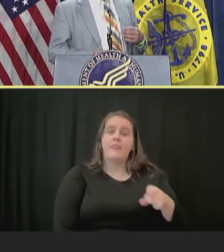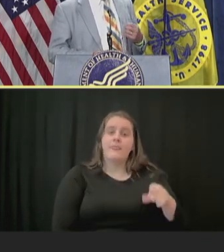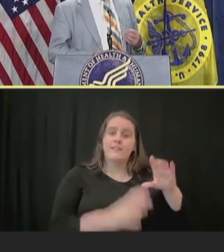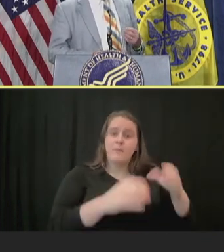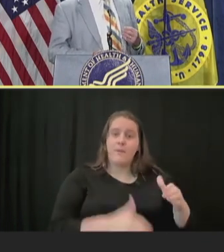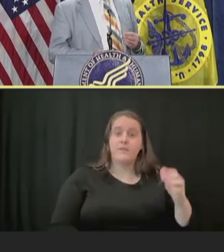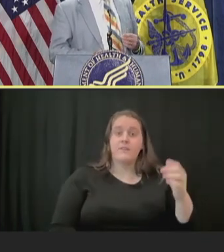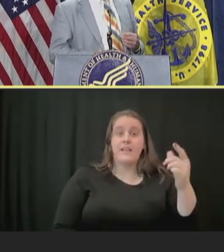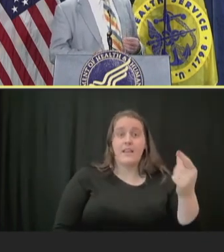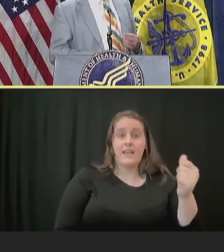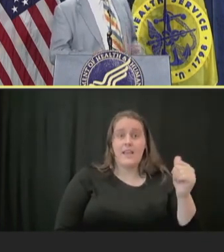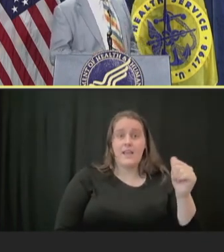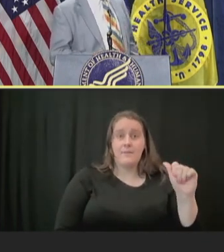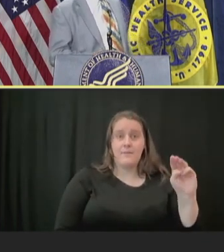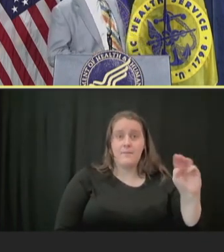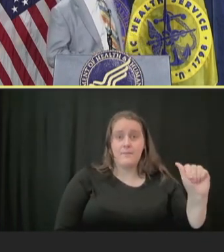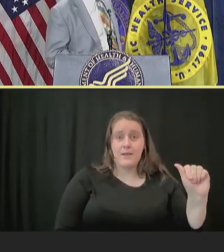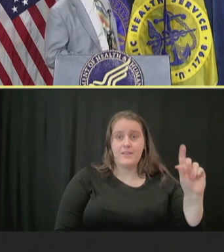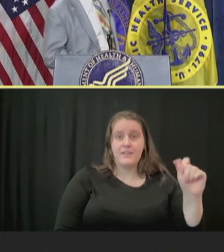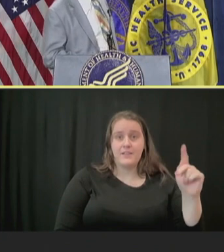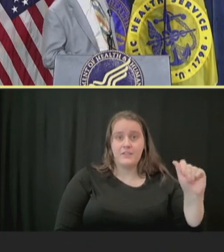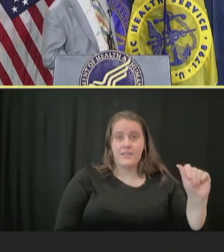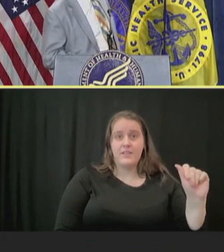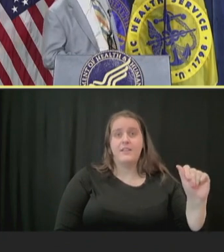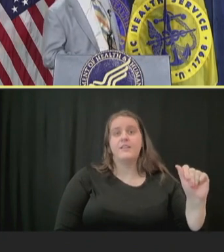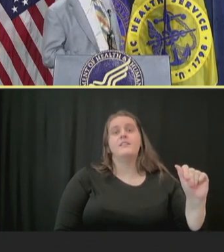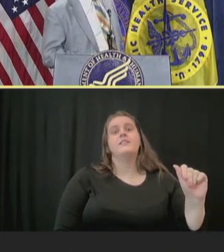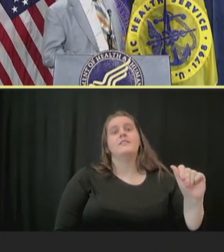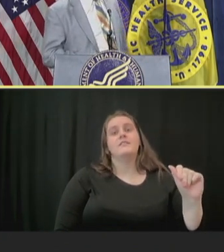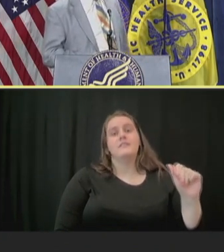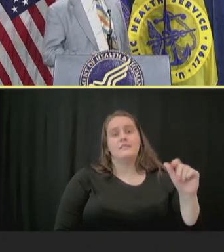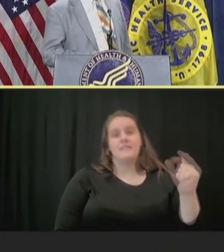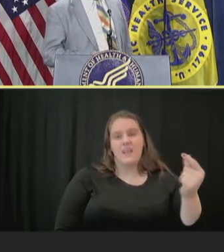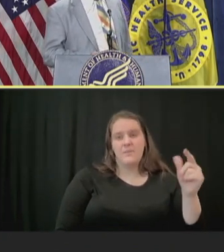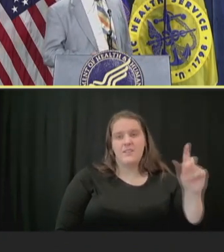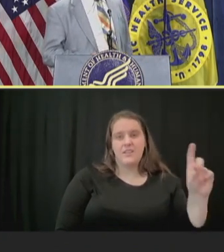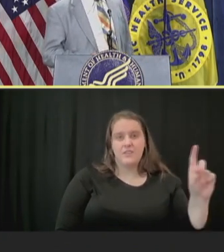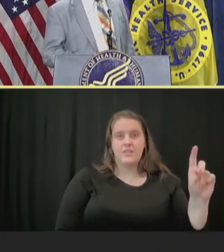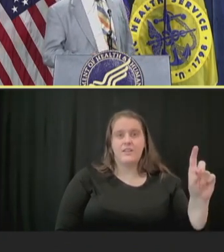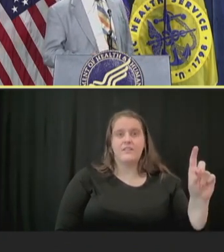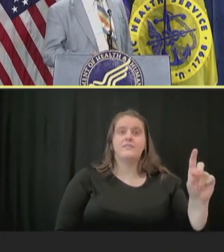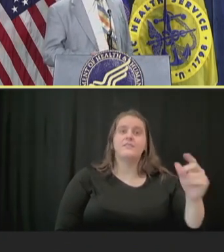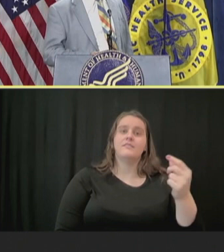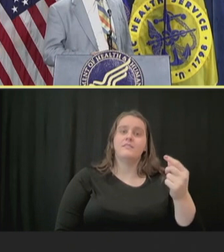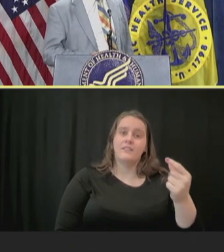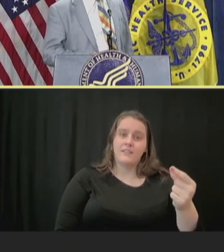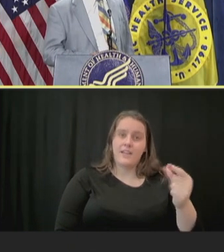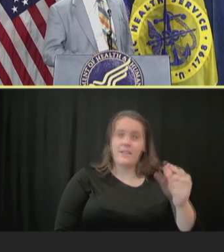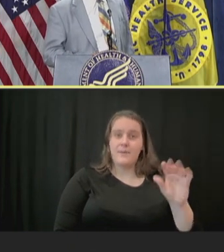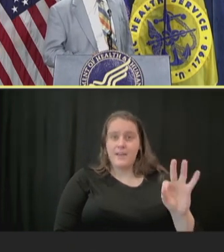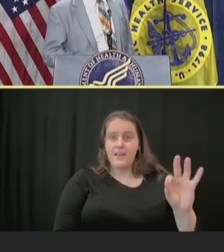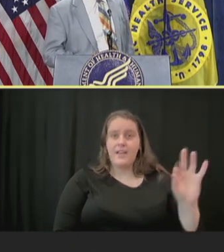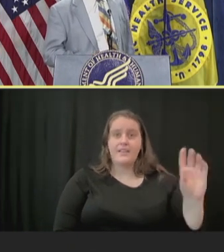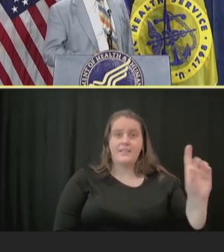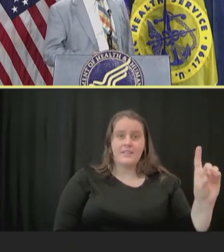gamma 9 delta 2 T cells, were able to develop a memory after BCG vaccination. That got our